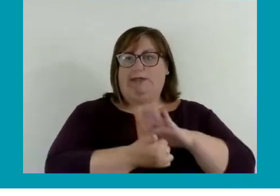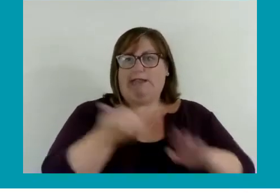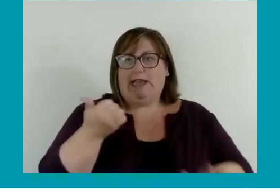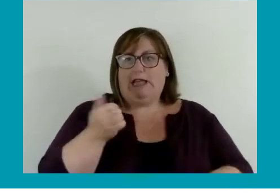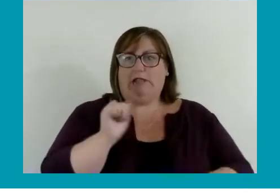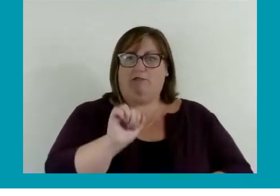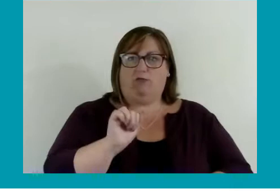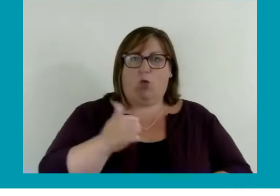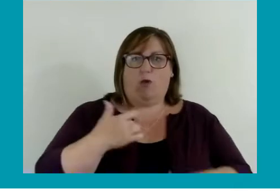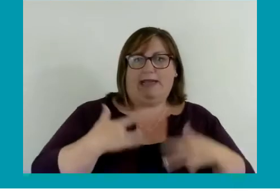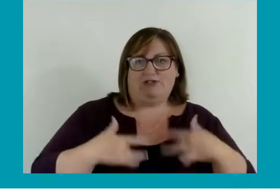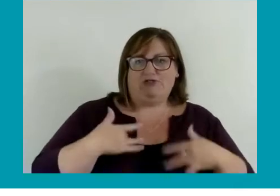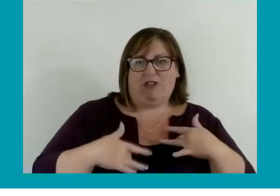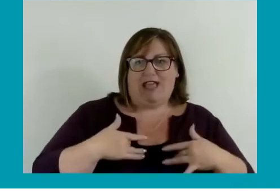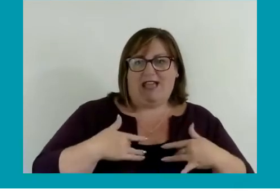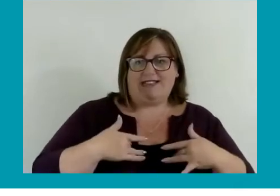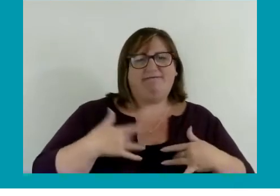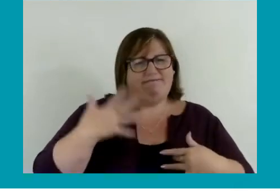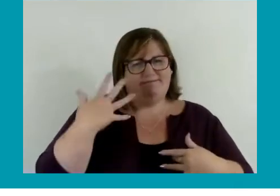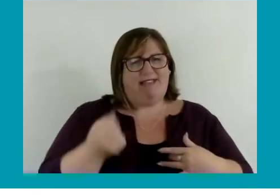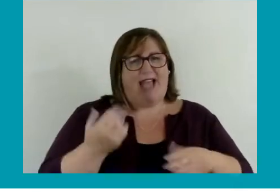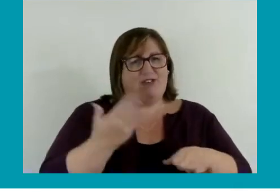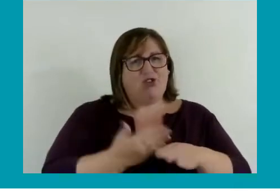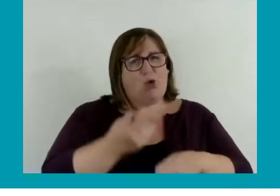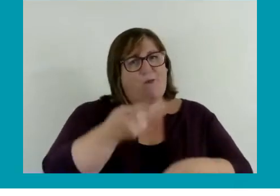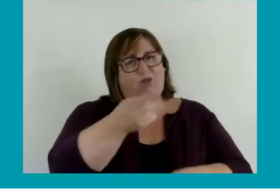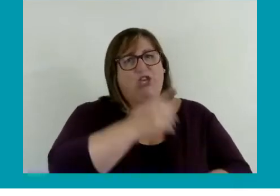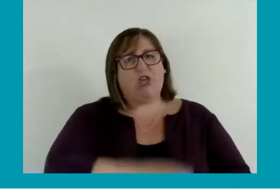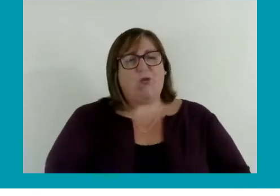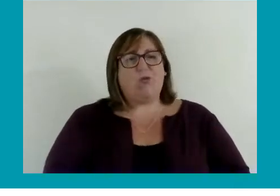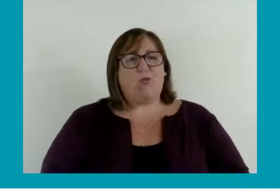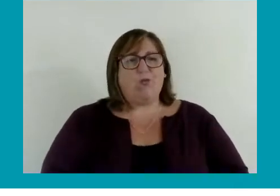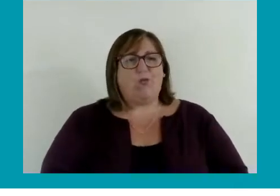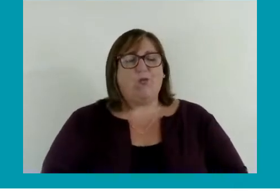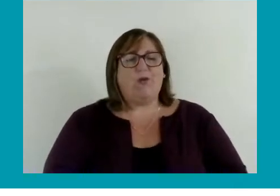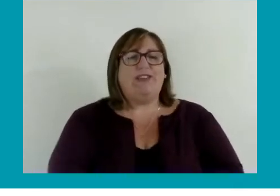a job somewhere that would match it. I think based on what you just said there definitely is